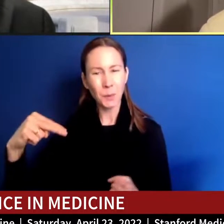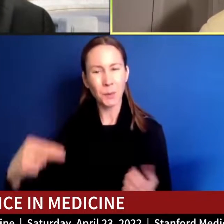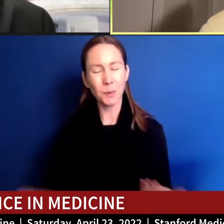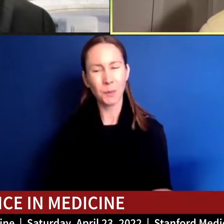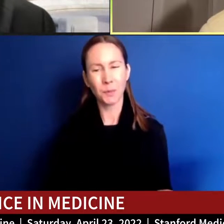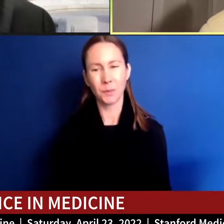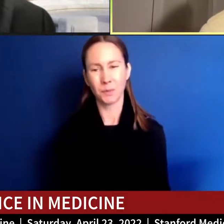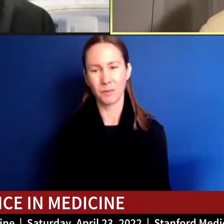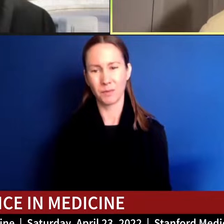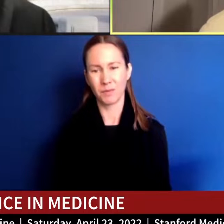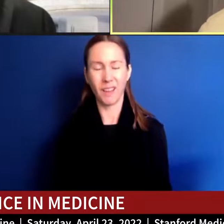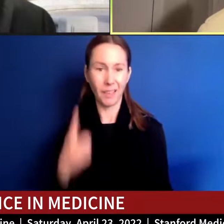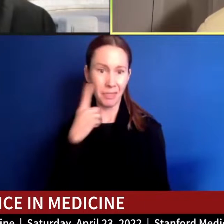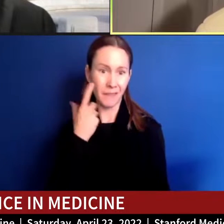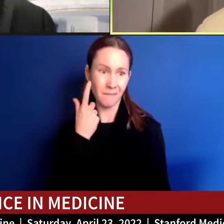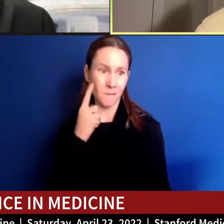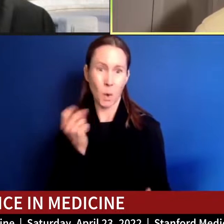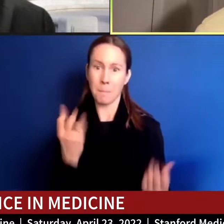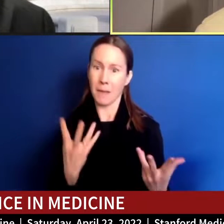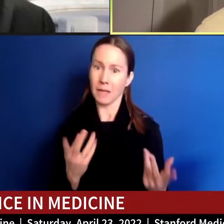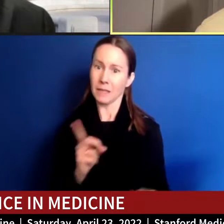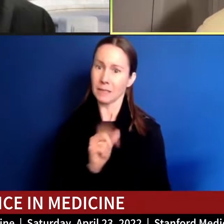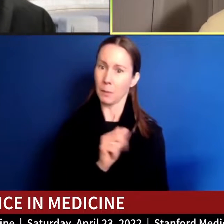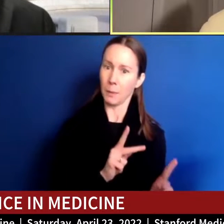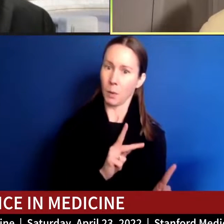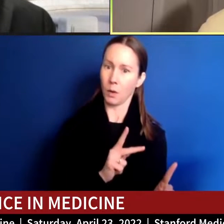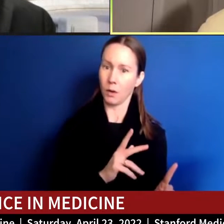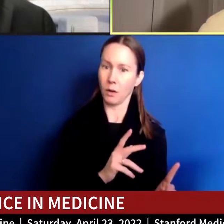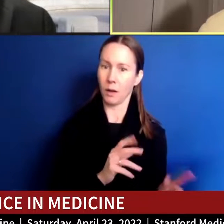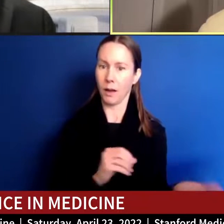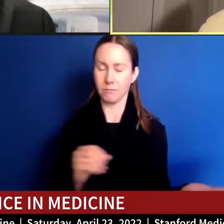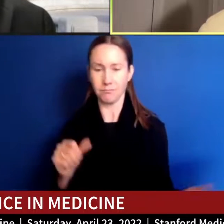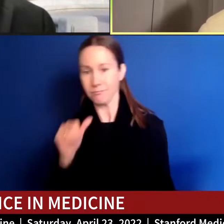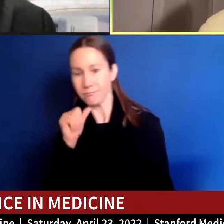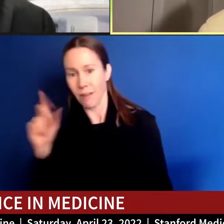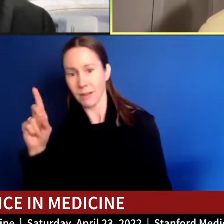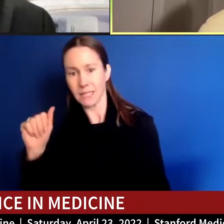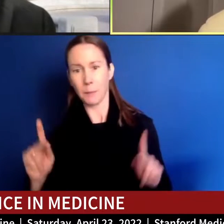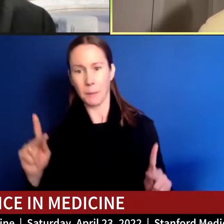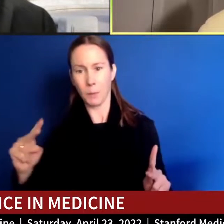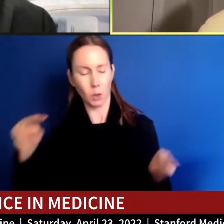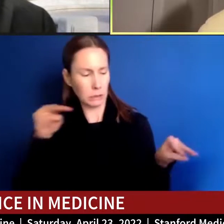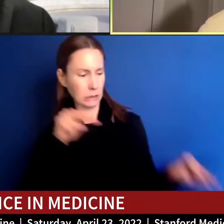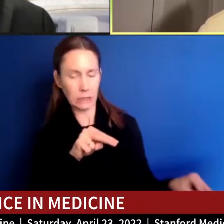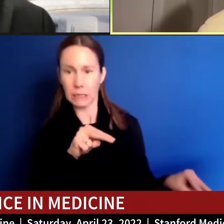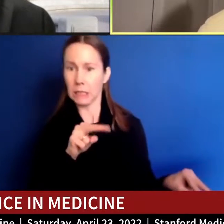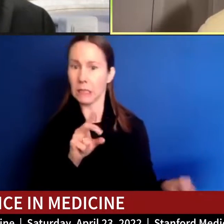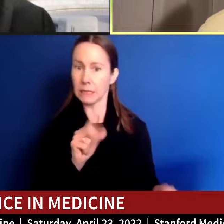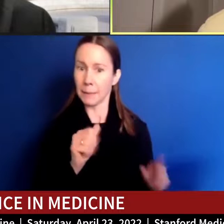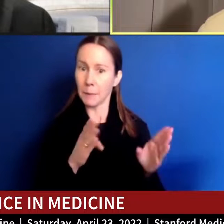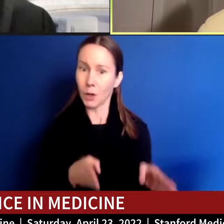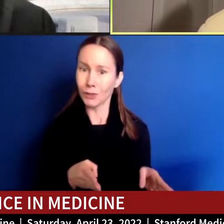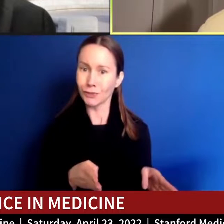a lot of disabled people—non-disabled people see disabled people as almost a